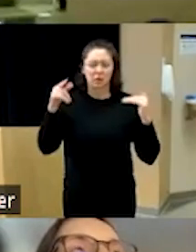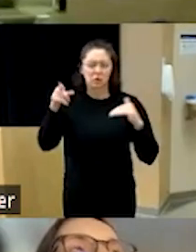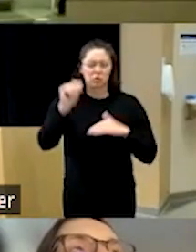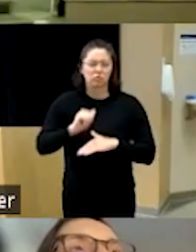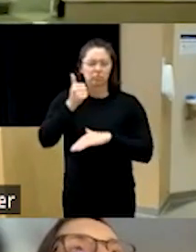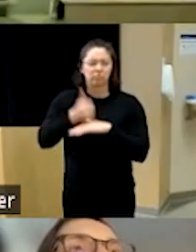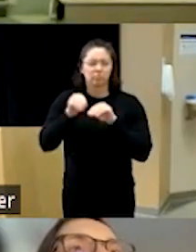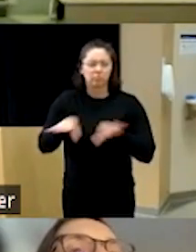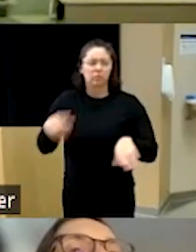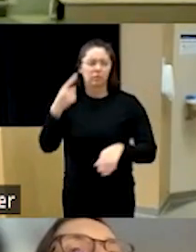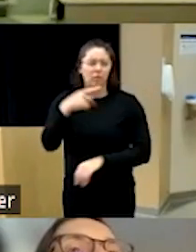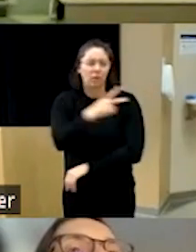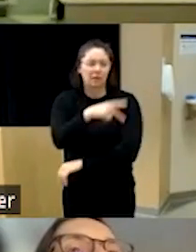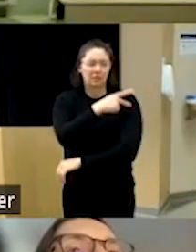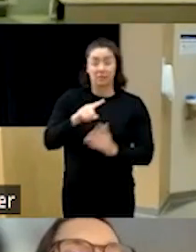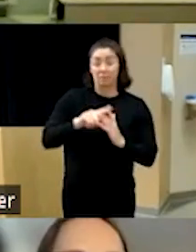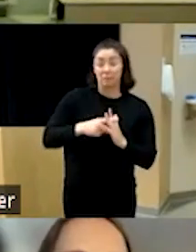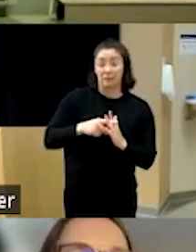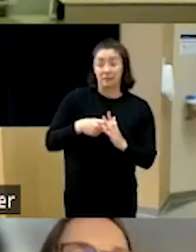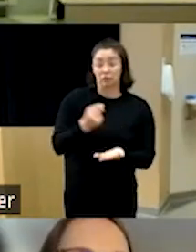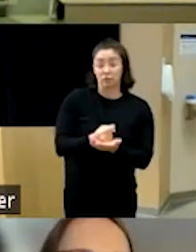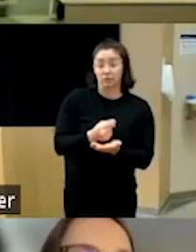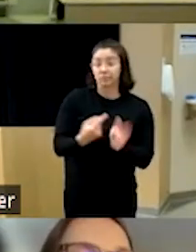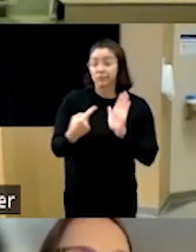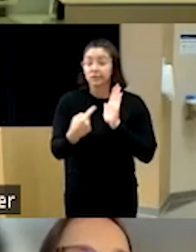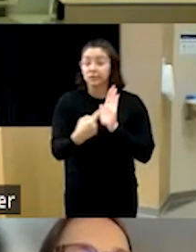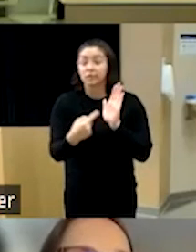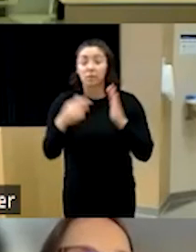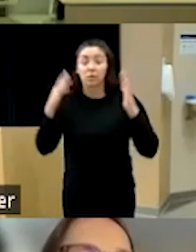out for patients at the beginning of treatment for example the expectation of no painlessness